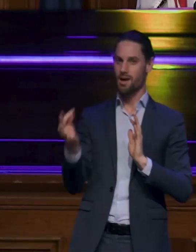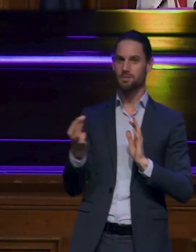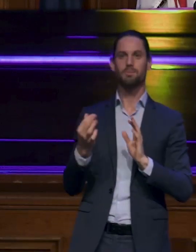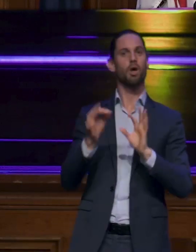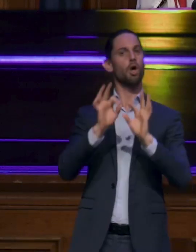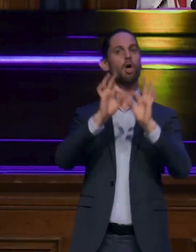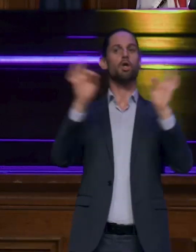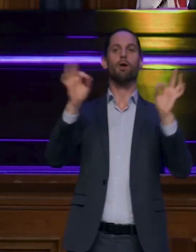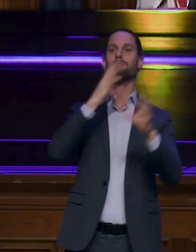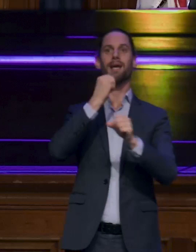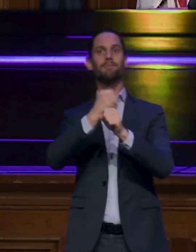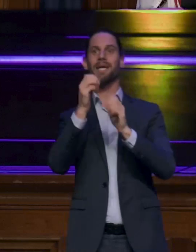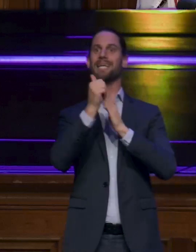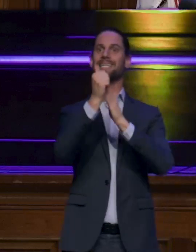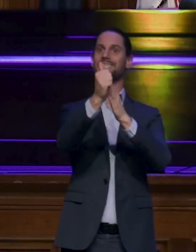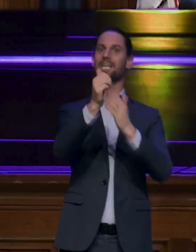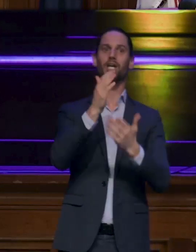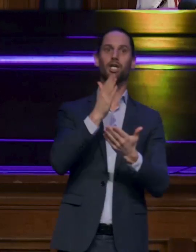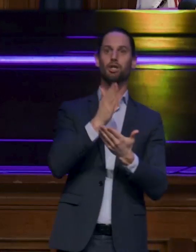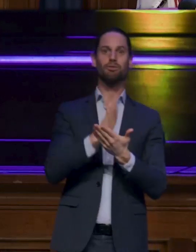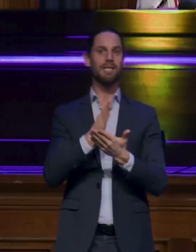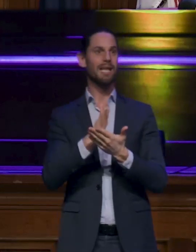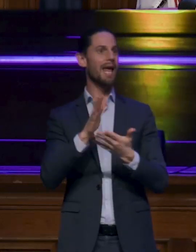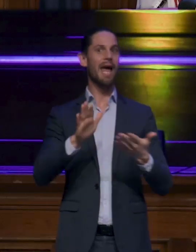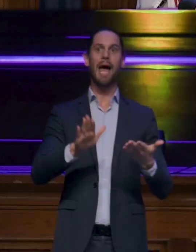really it seems ever willingly and happily walks away from power they